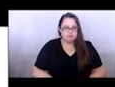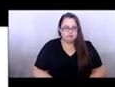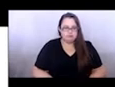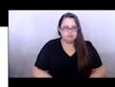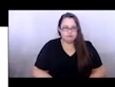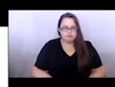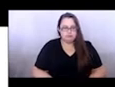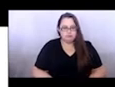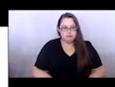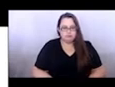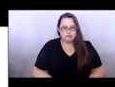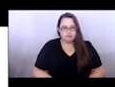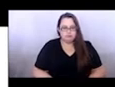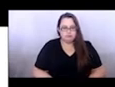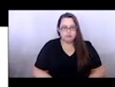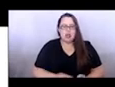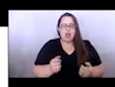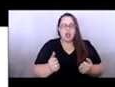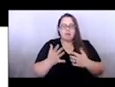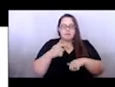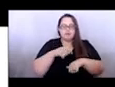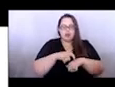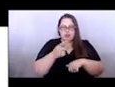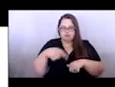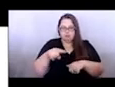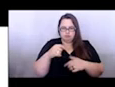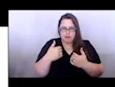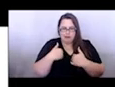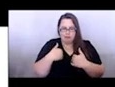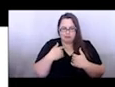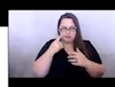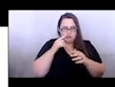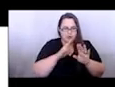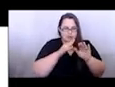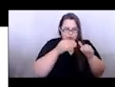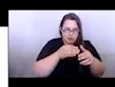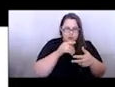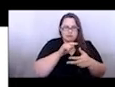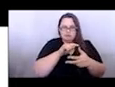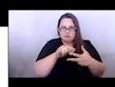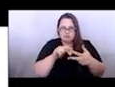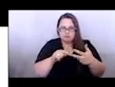How much time do you get to spend doing any of the values you've listed.